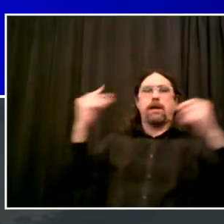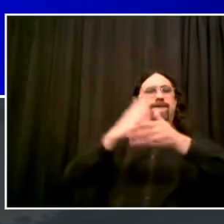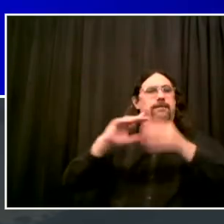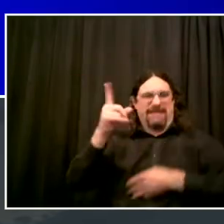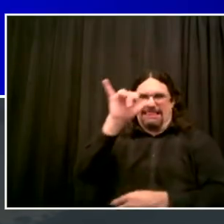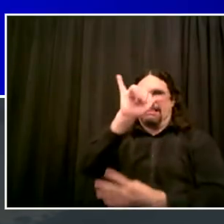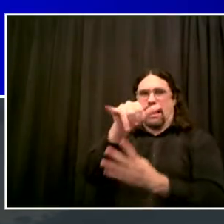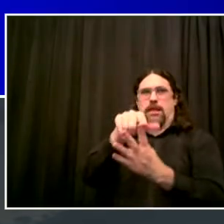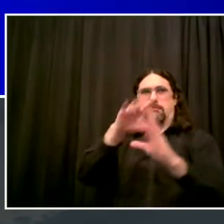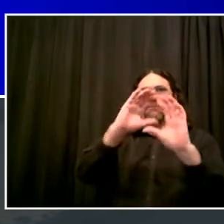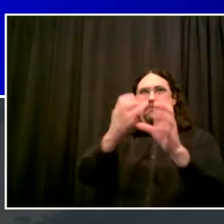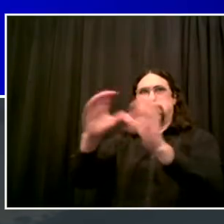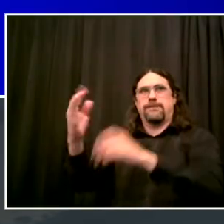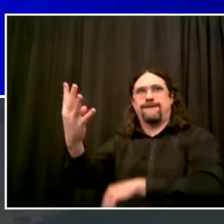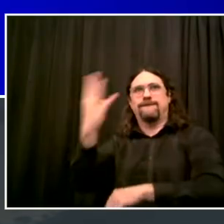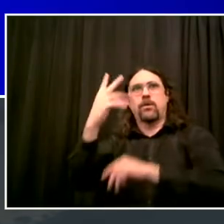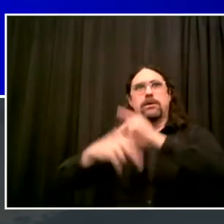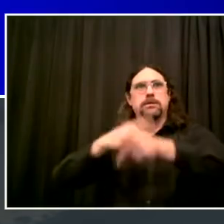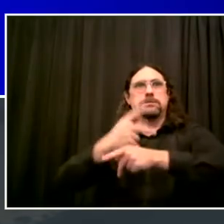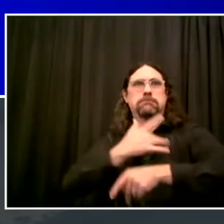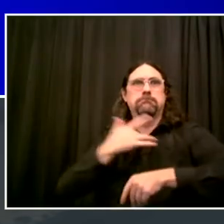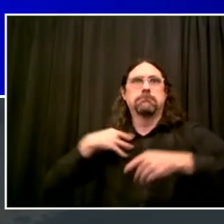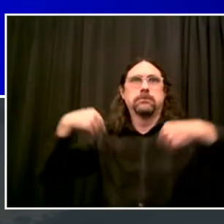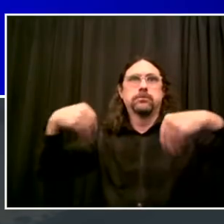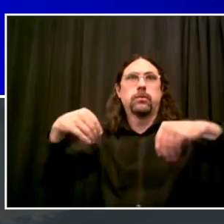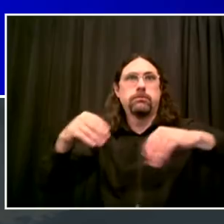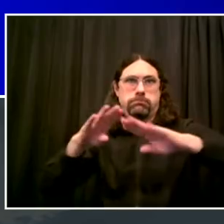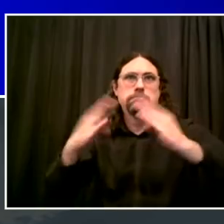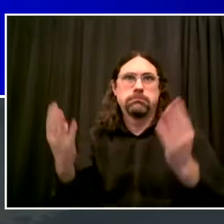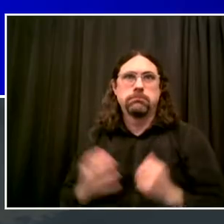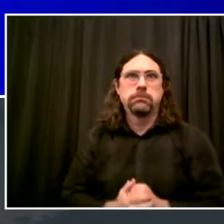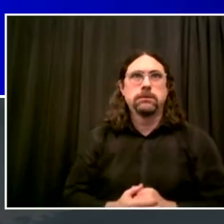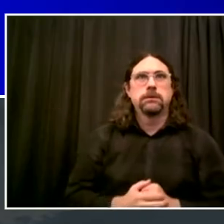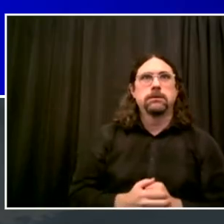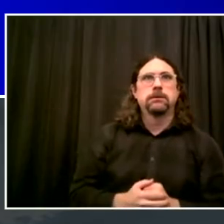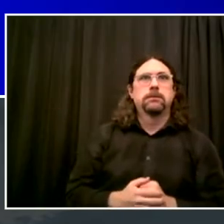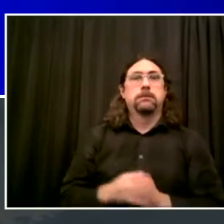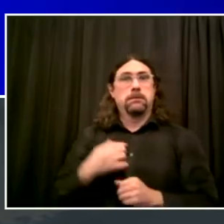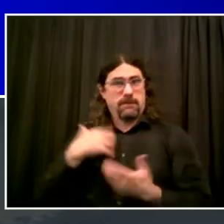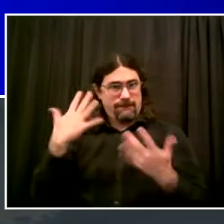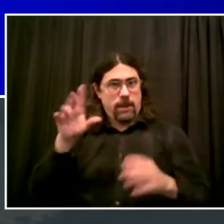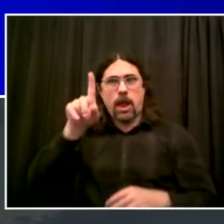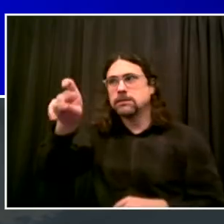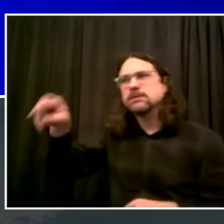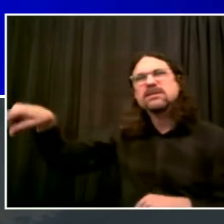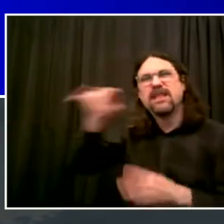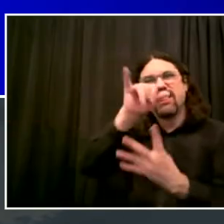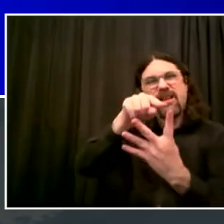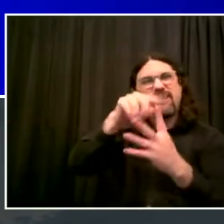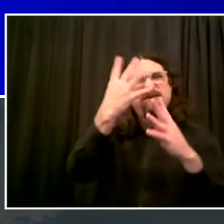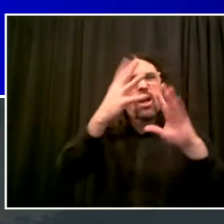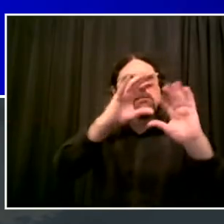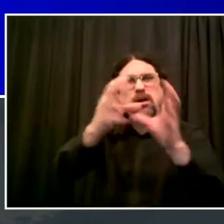COMPANY WILL DO. SUMMER DEALING WITH HUGE ECONOMIC CHALLENGES BUT THE VAST